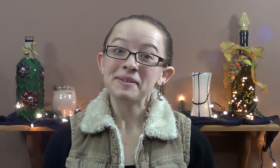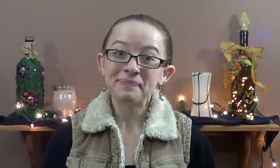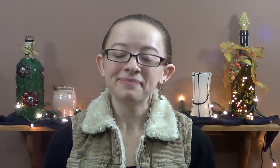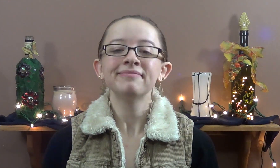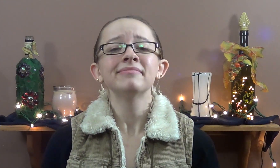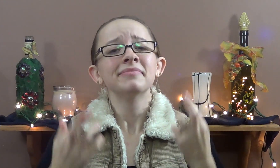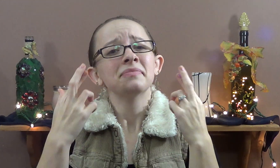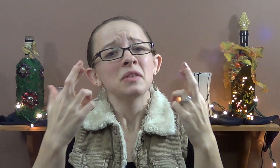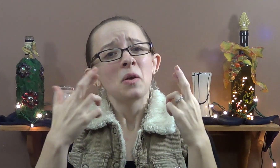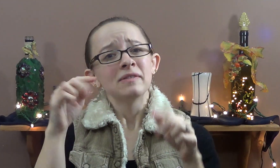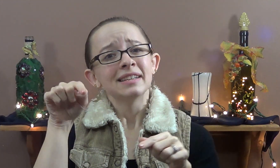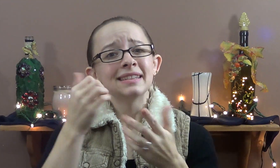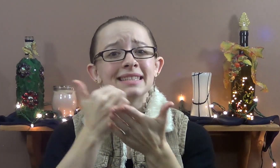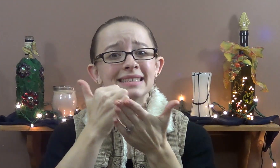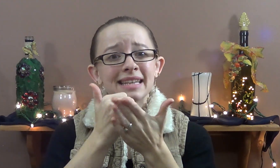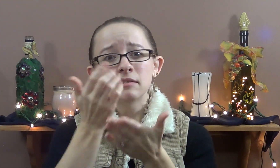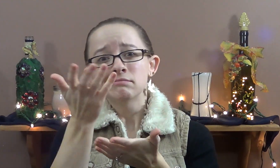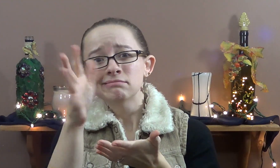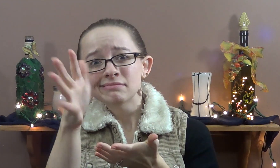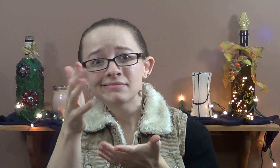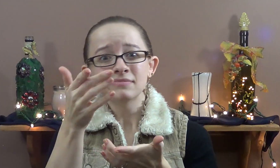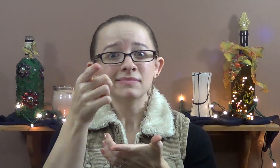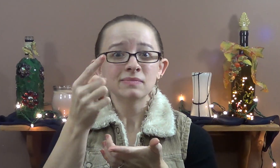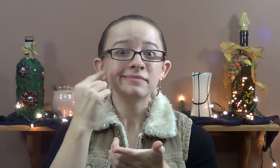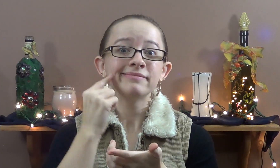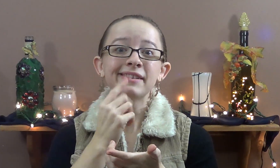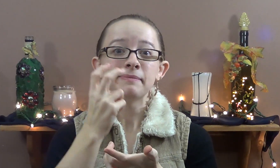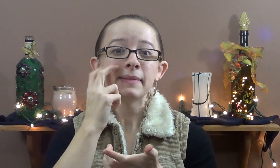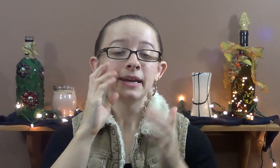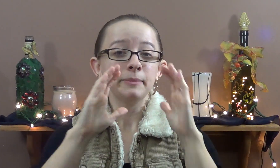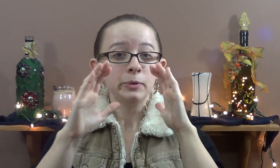I will answer them if I can. Hopefully you guys, this has helped you